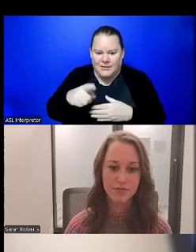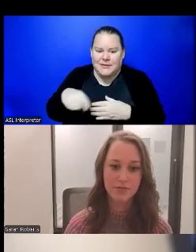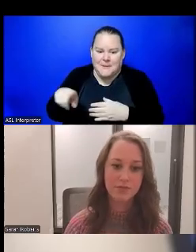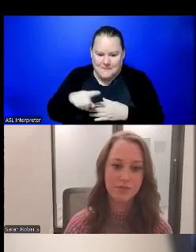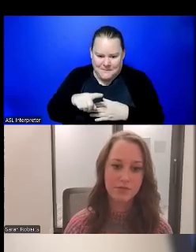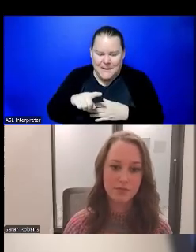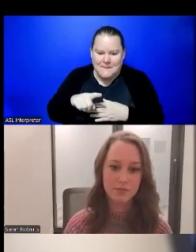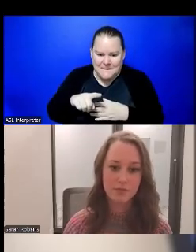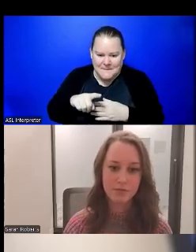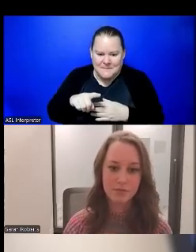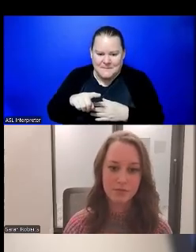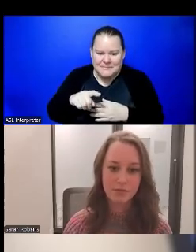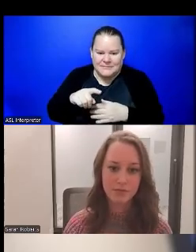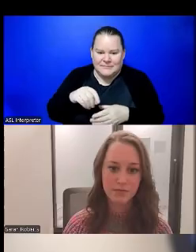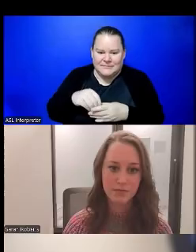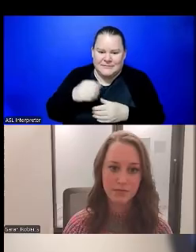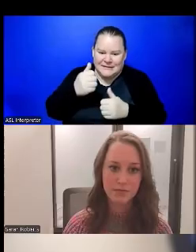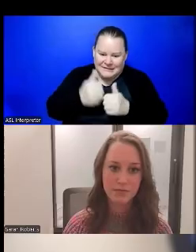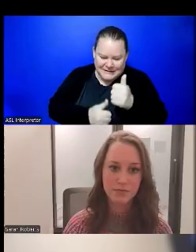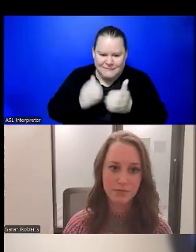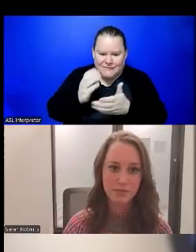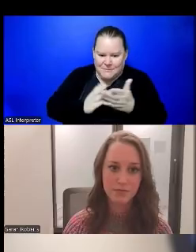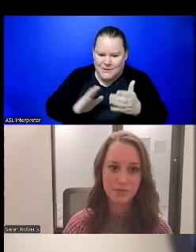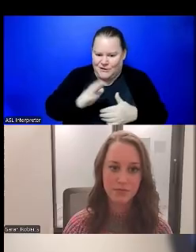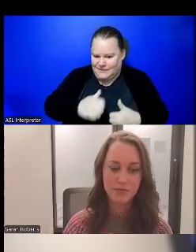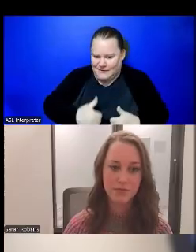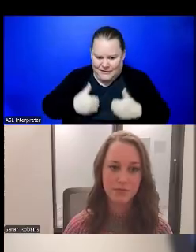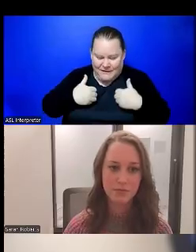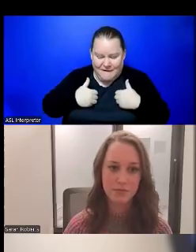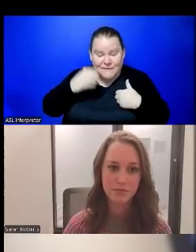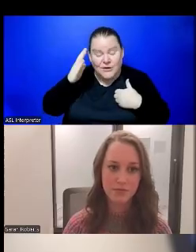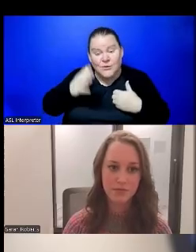much every aspect of their life. This will help with the breathing in the OC.